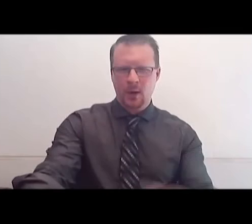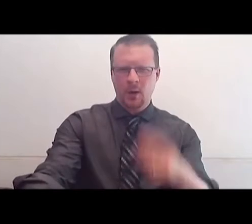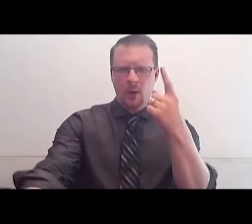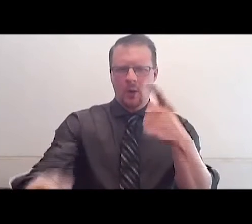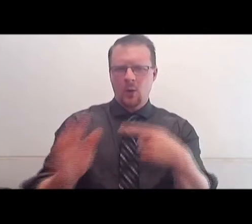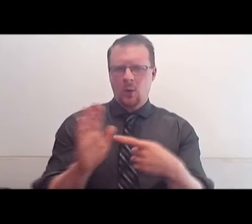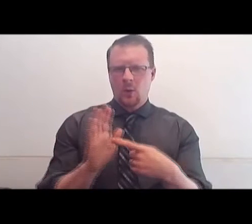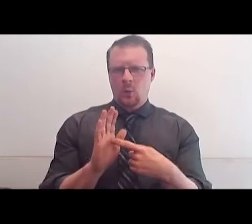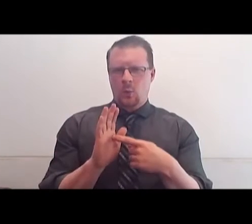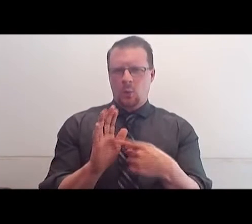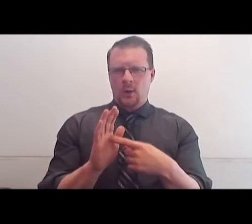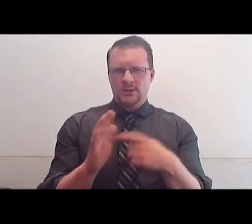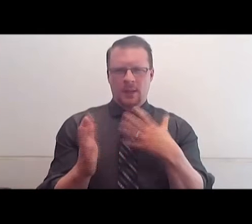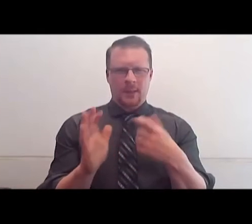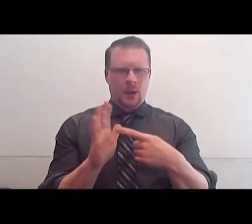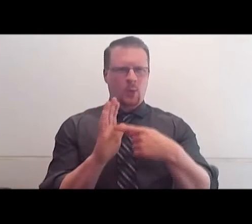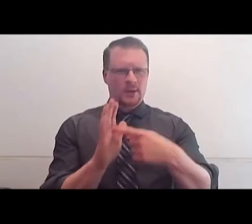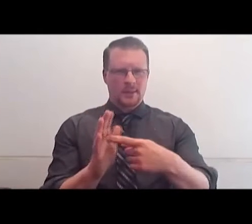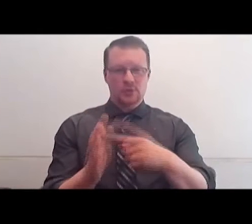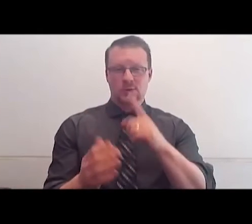of individuals with disabilities.